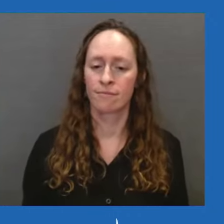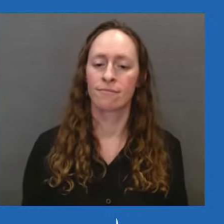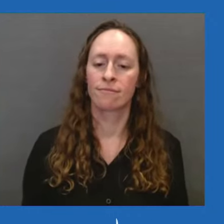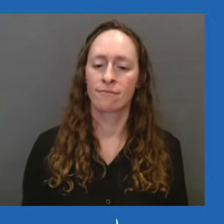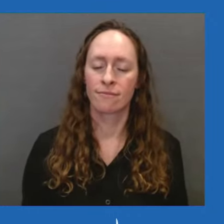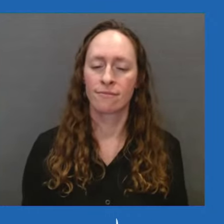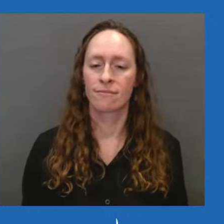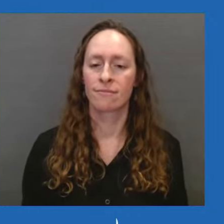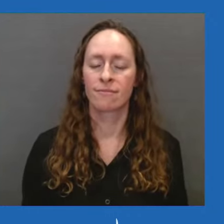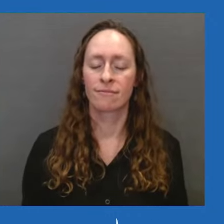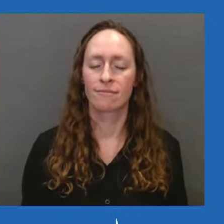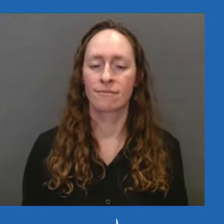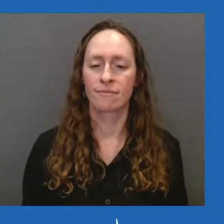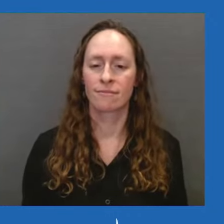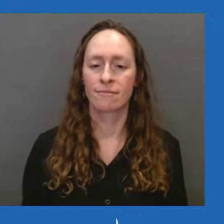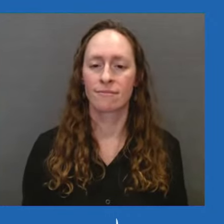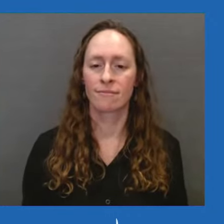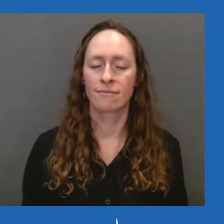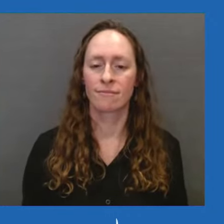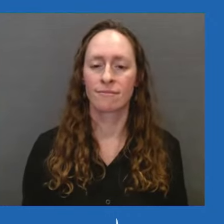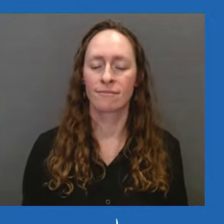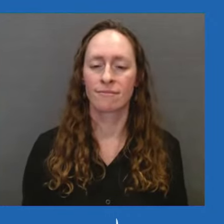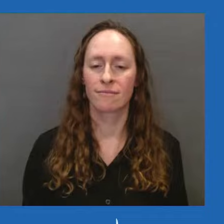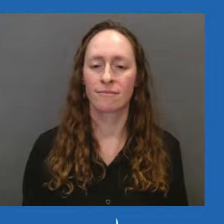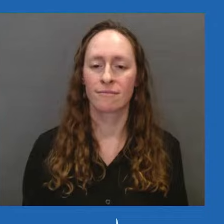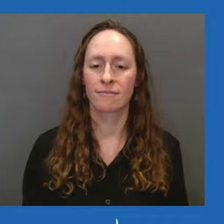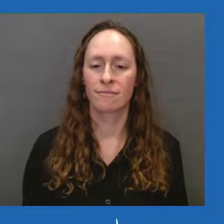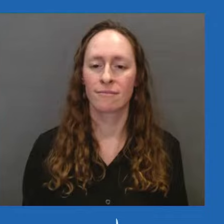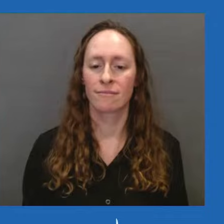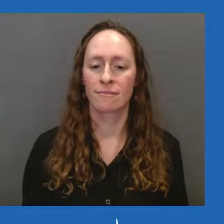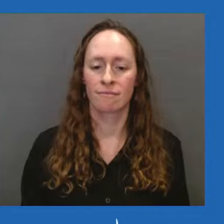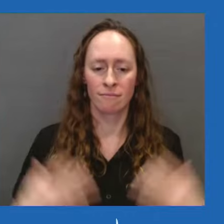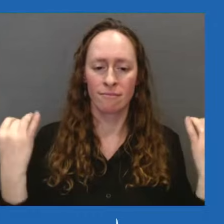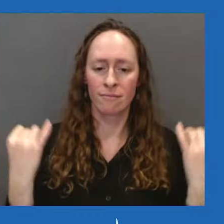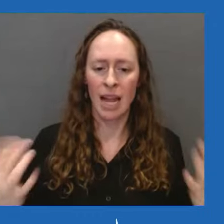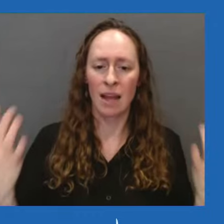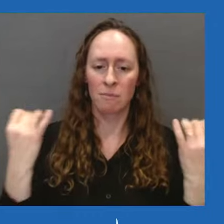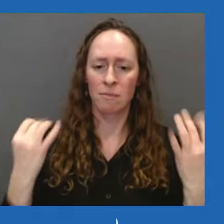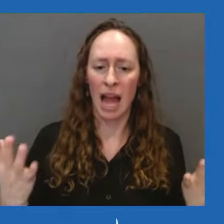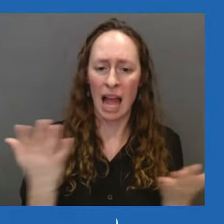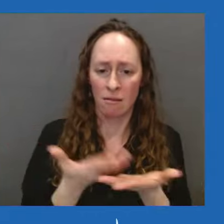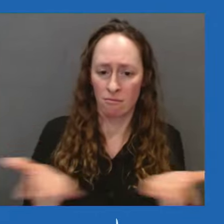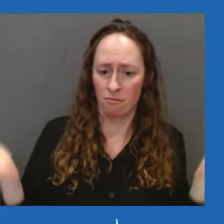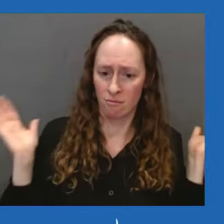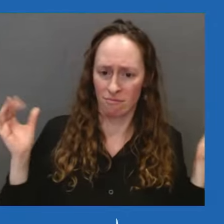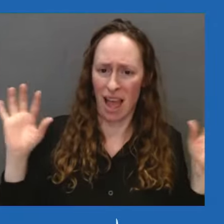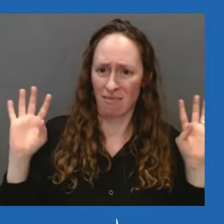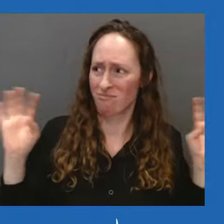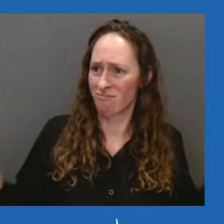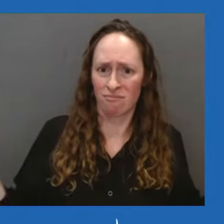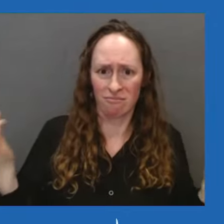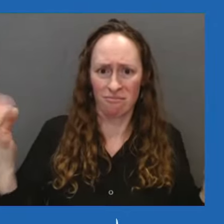throughout this state, including in this district, who can look their kids in the eye and say, "Honey, it's going to be okay."